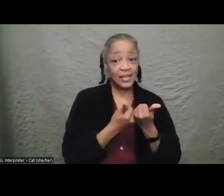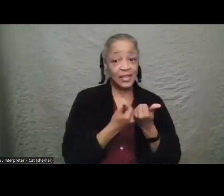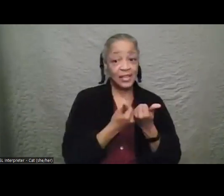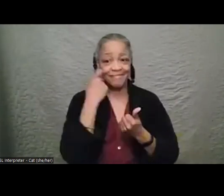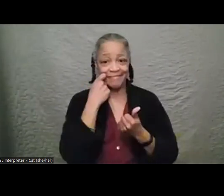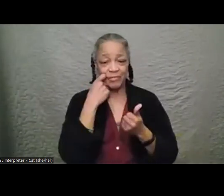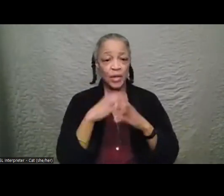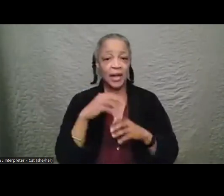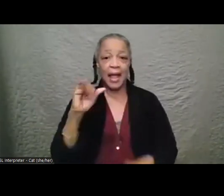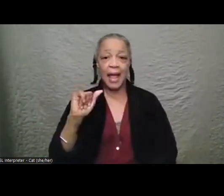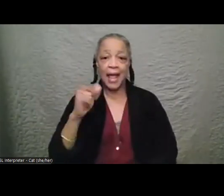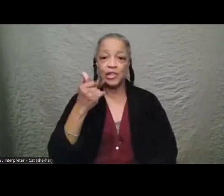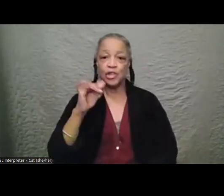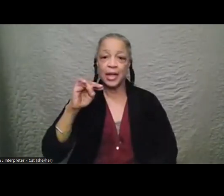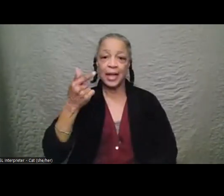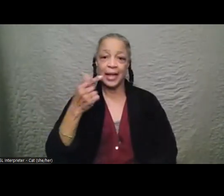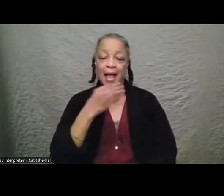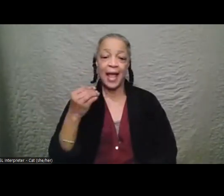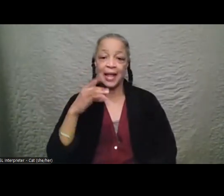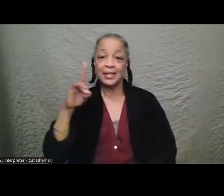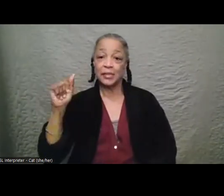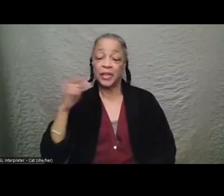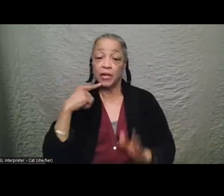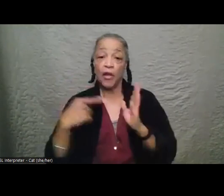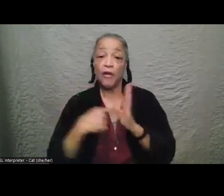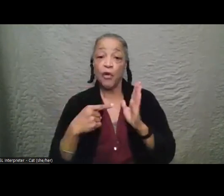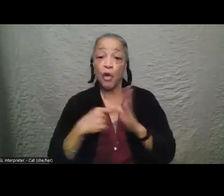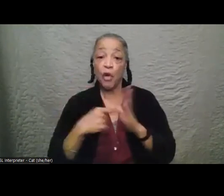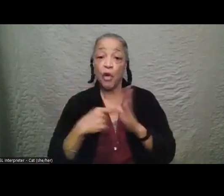and disability affordable housing needs assessment.